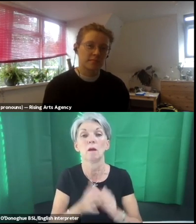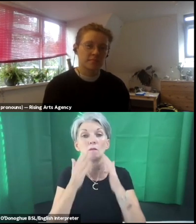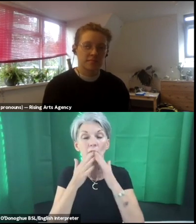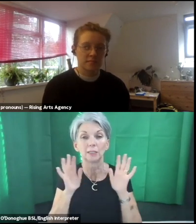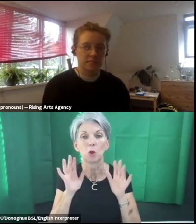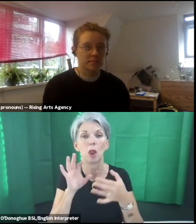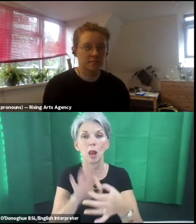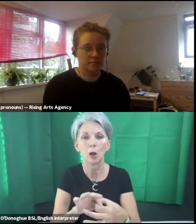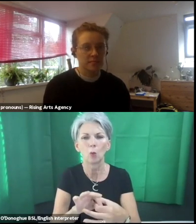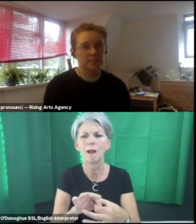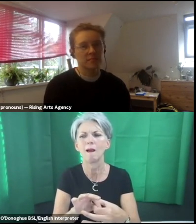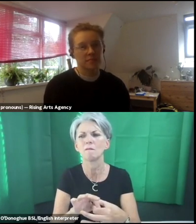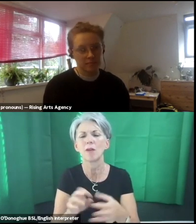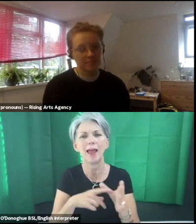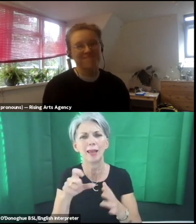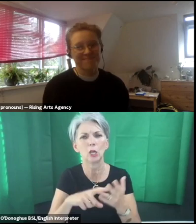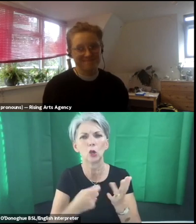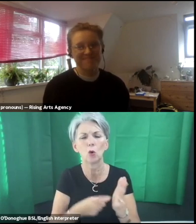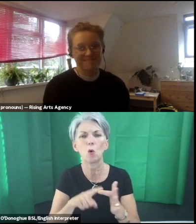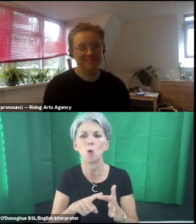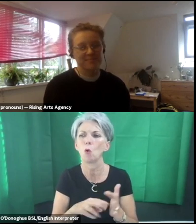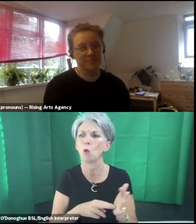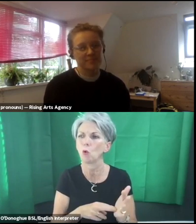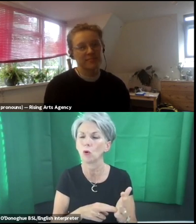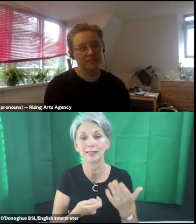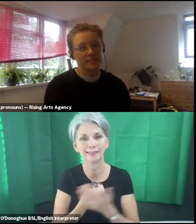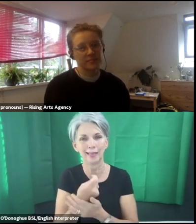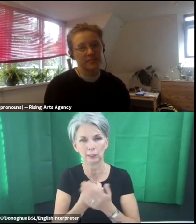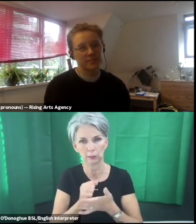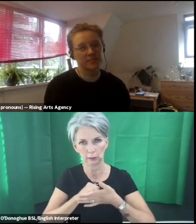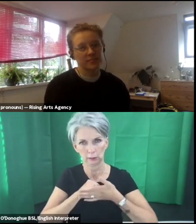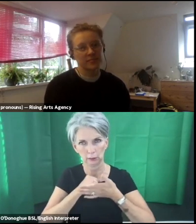ACORN Tenant Support Group, and that's just a place where really people- although